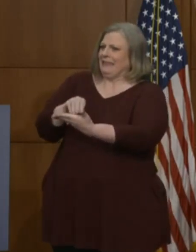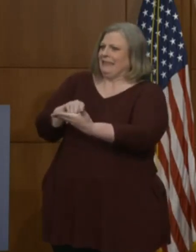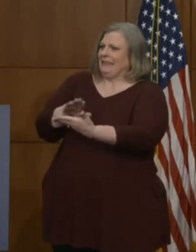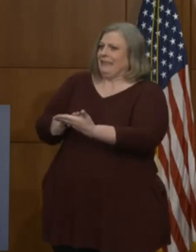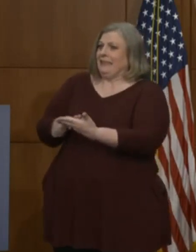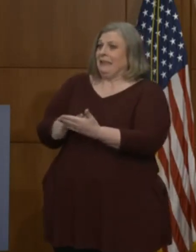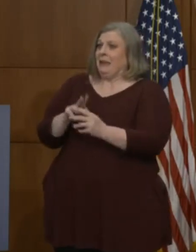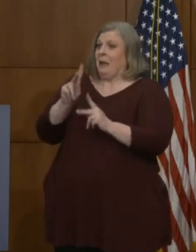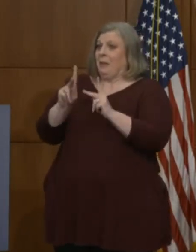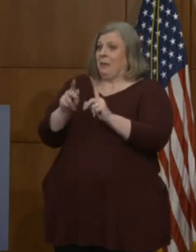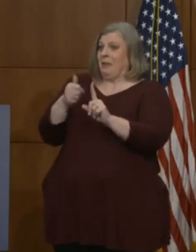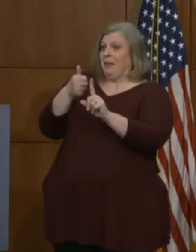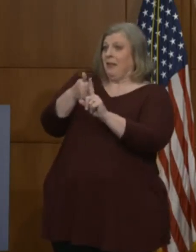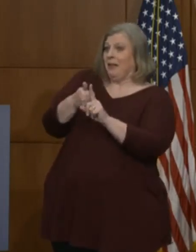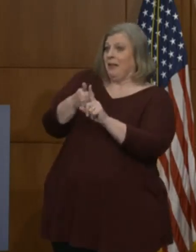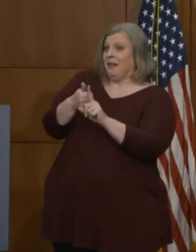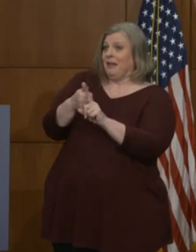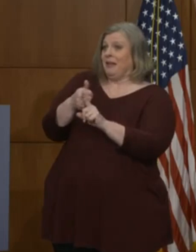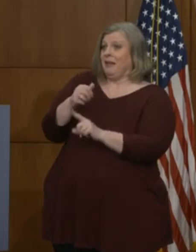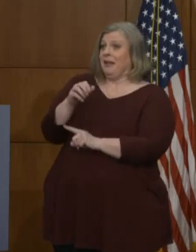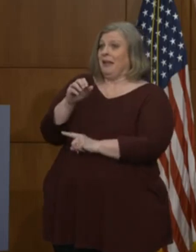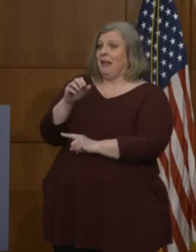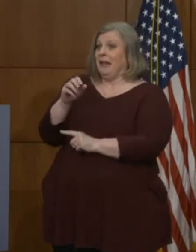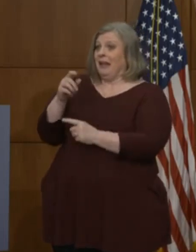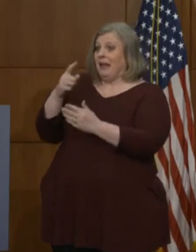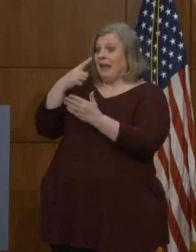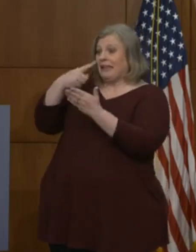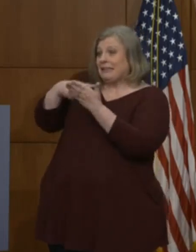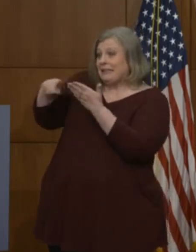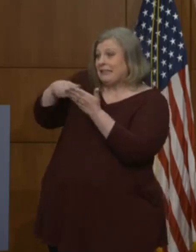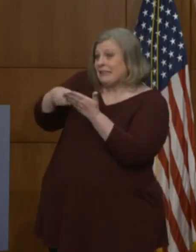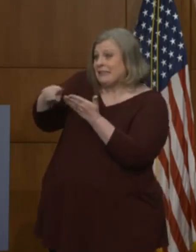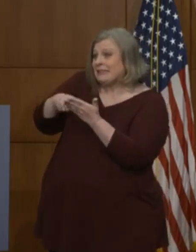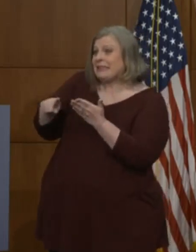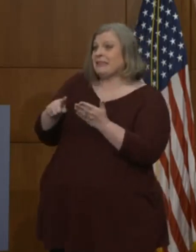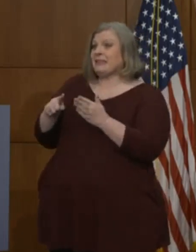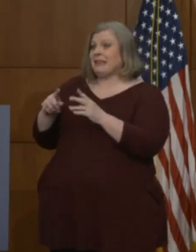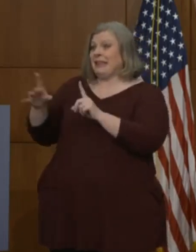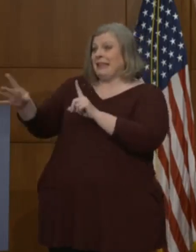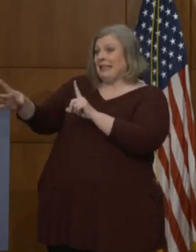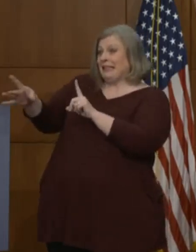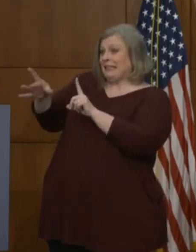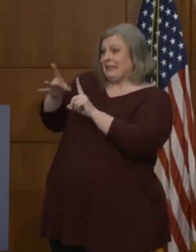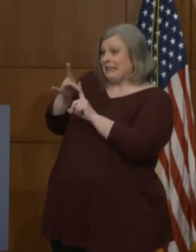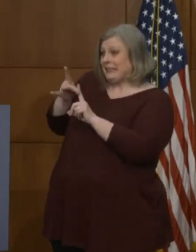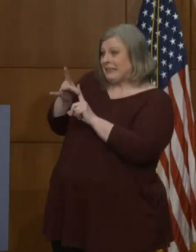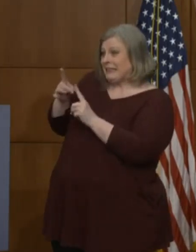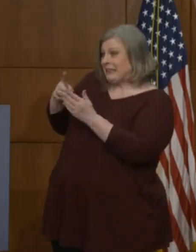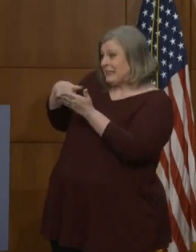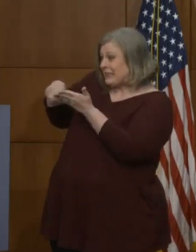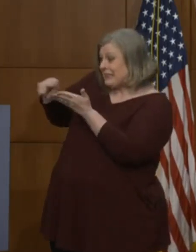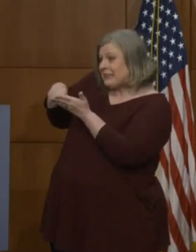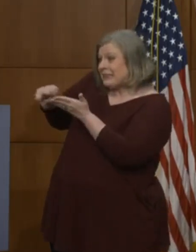THE PROCESS. HERE ARE THE PEOPLE WHO WERE DOING THE CASE PEOPLE WHO WERE DOING THE CASE AND- INVESTIGATIONS AND THE AND- INVESTIGATIONS AND THE CONTACT TRACING OF THOSE CASES